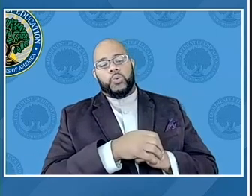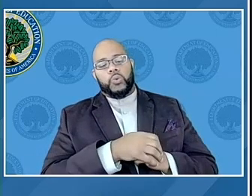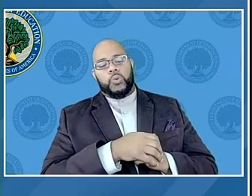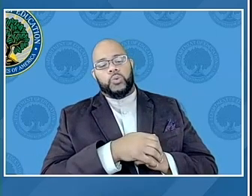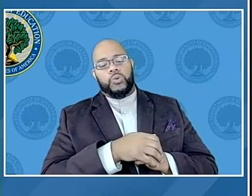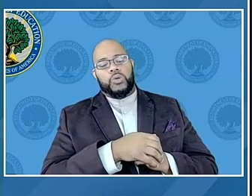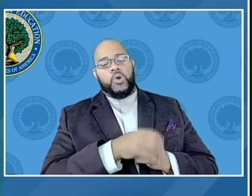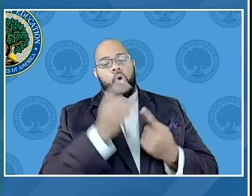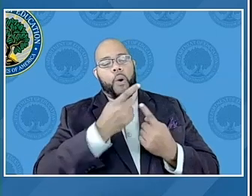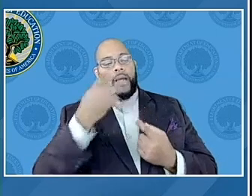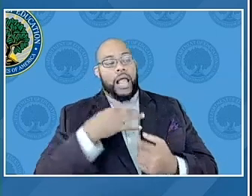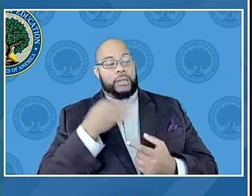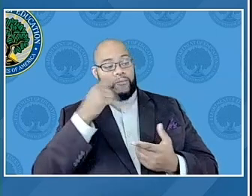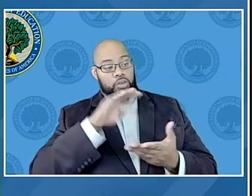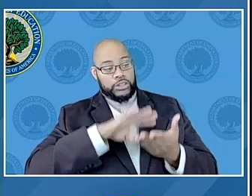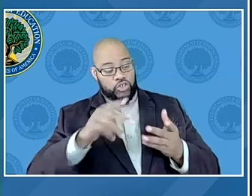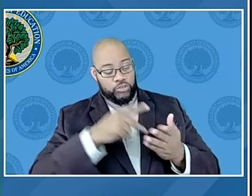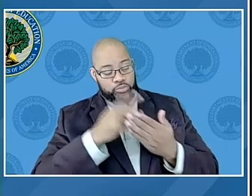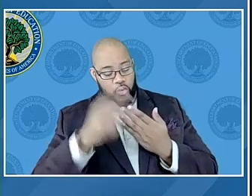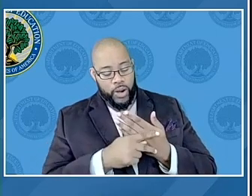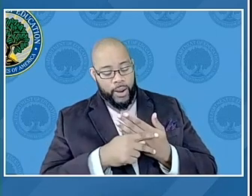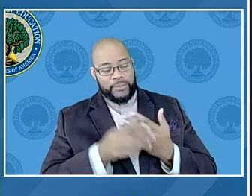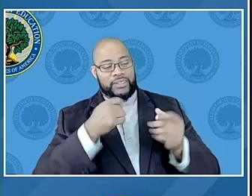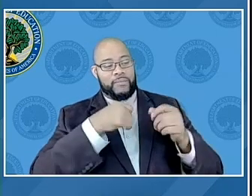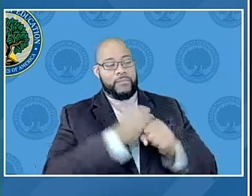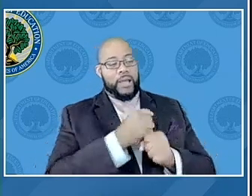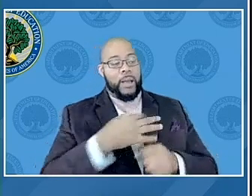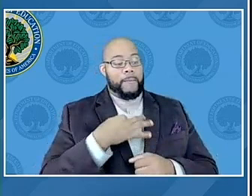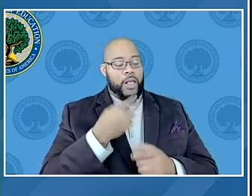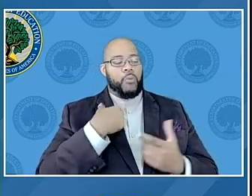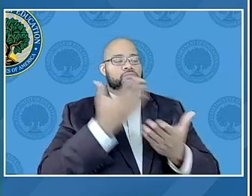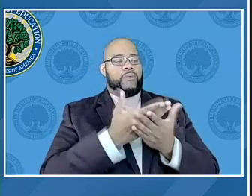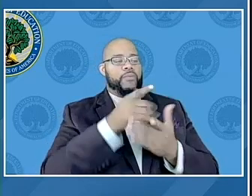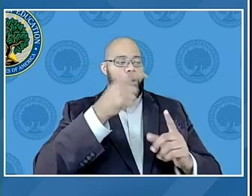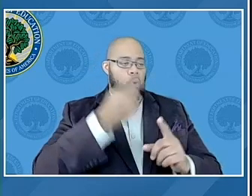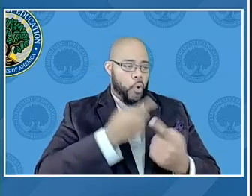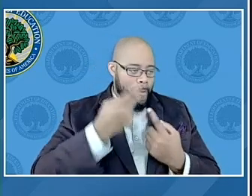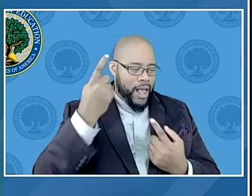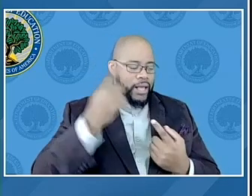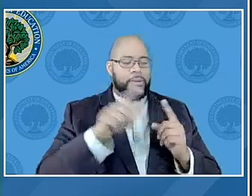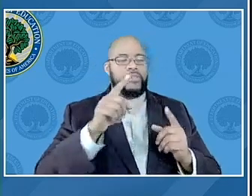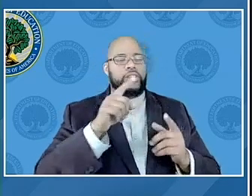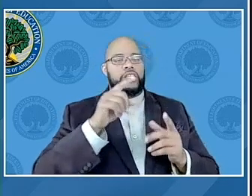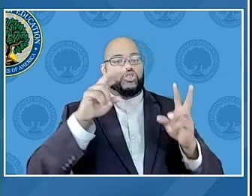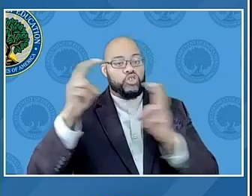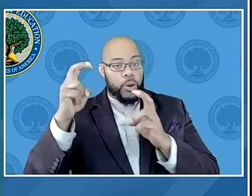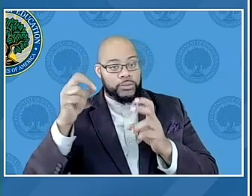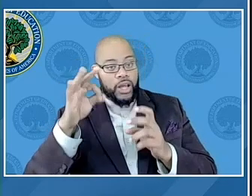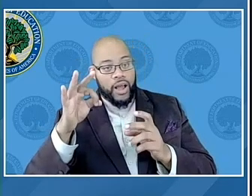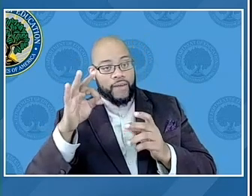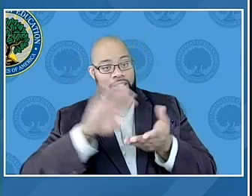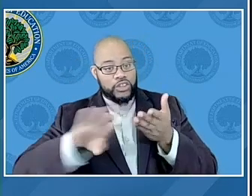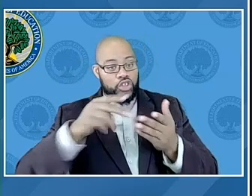discharge program, instead of making them apply, we get to them automatically. But the actual terms of the discharge programs exist elsewhere, and we're not